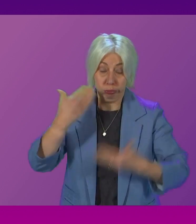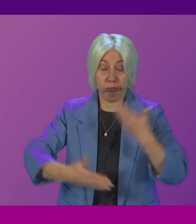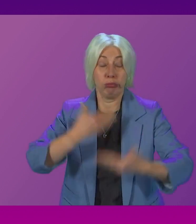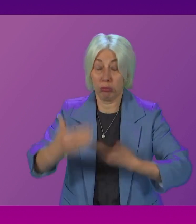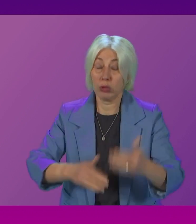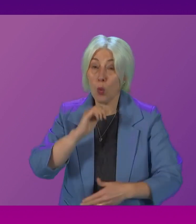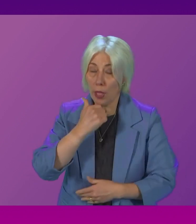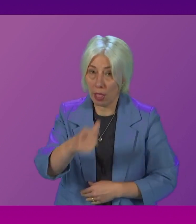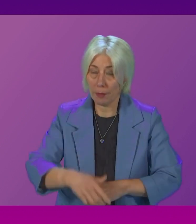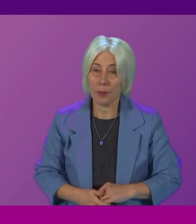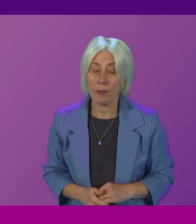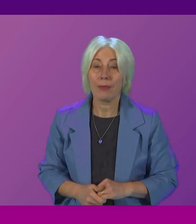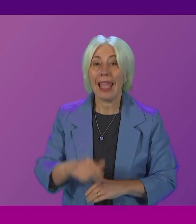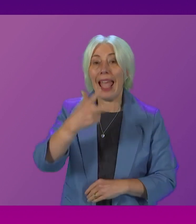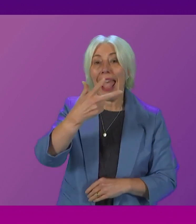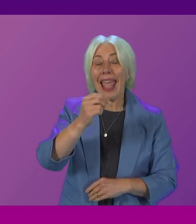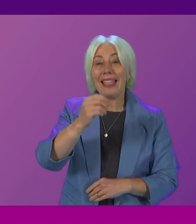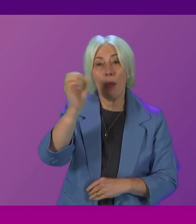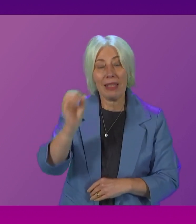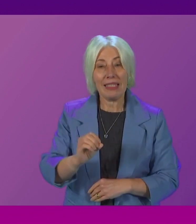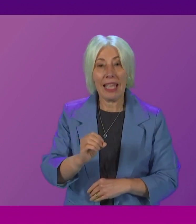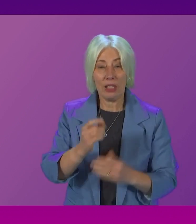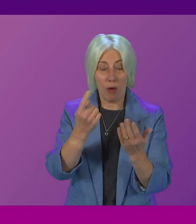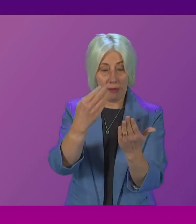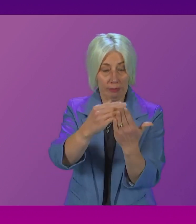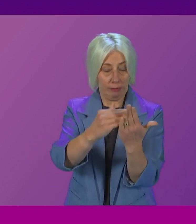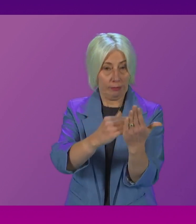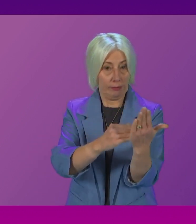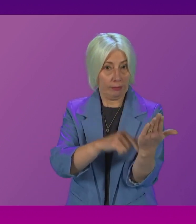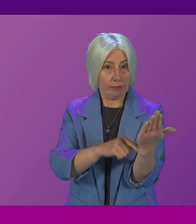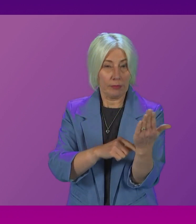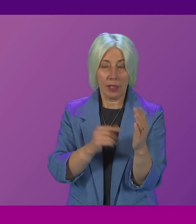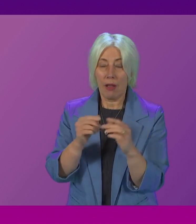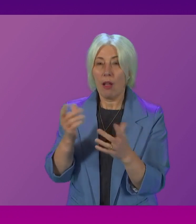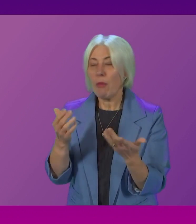Although almost 80 per cent of protected areas are in a favourable or recovering